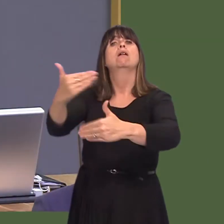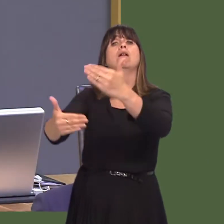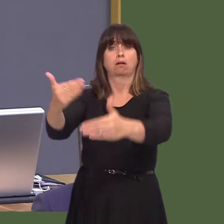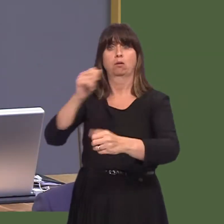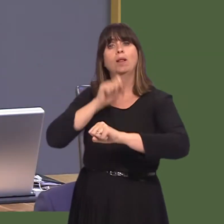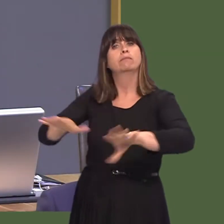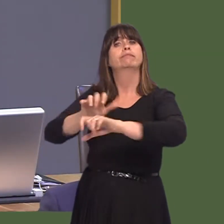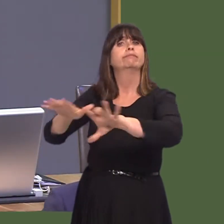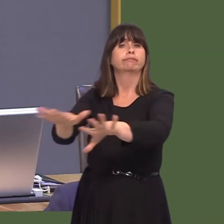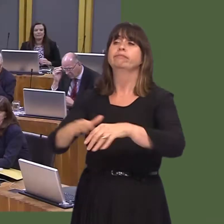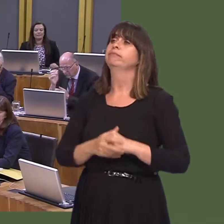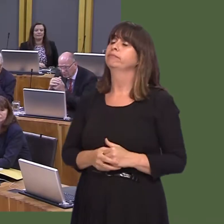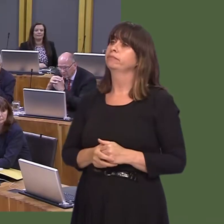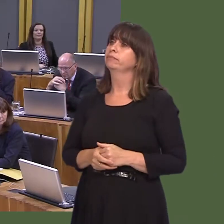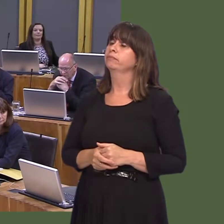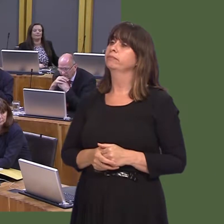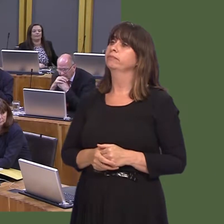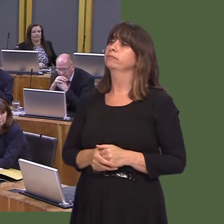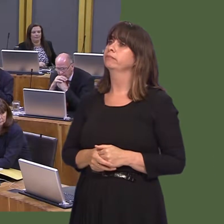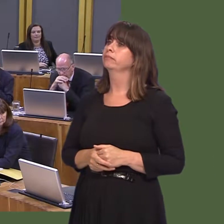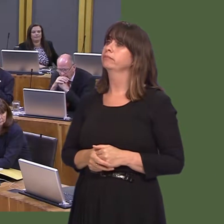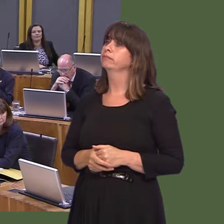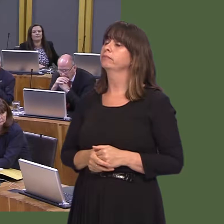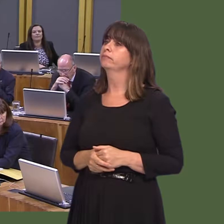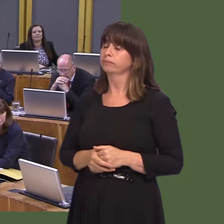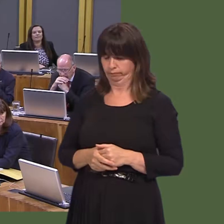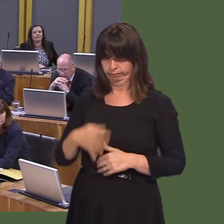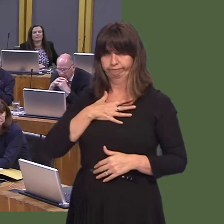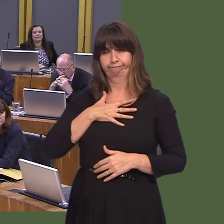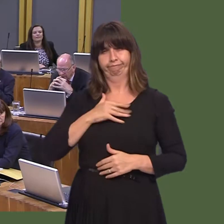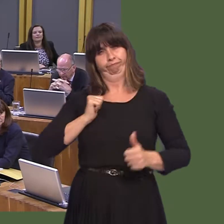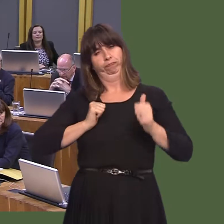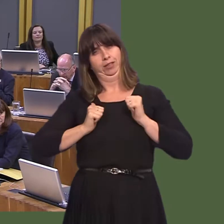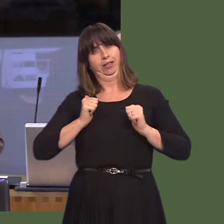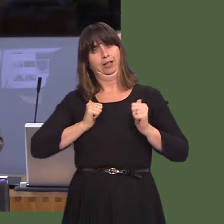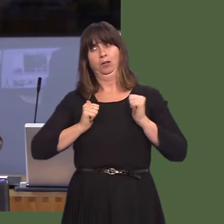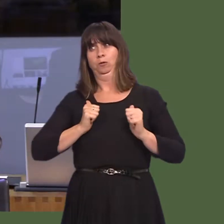Andrew RT Davies AM: I do feel privileged today to be sitting next to the rescuer of